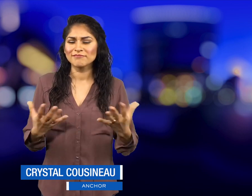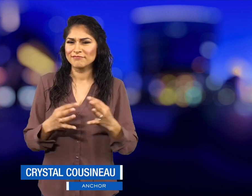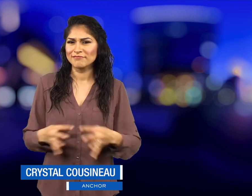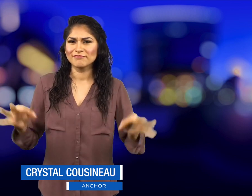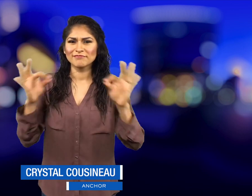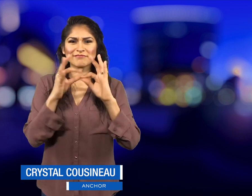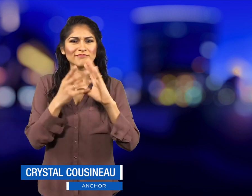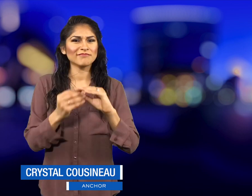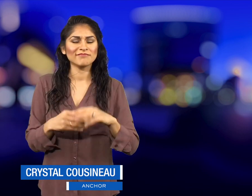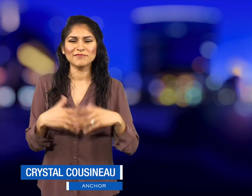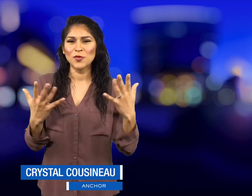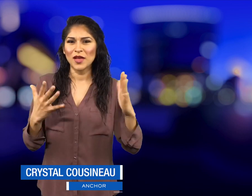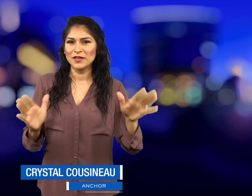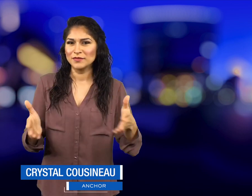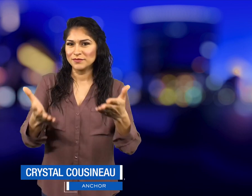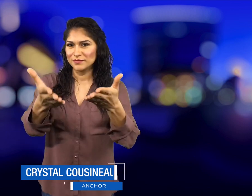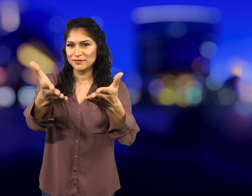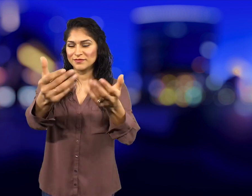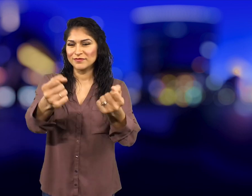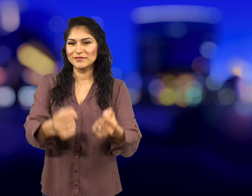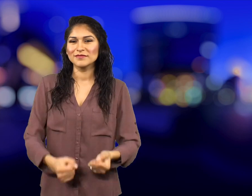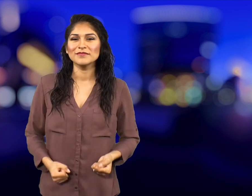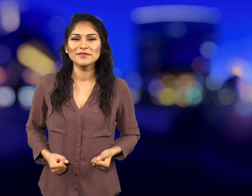Here are your top stories for today.